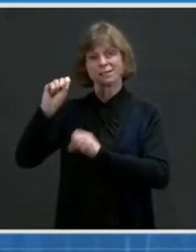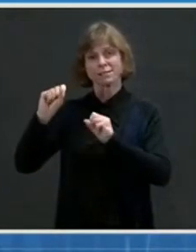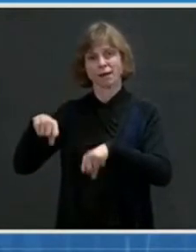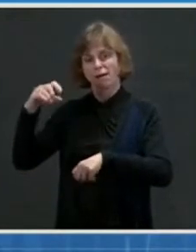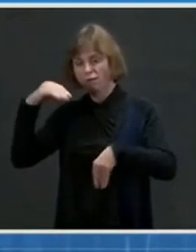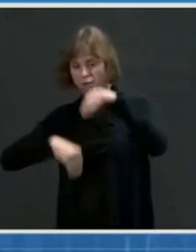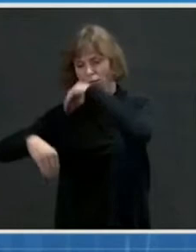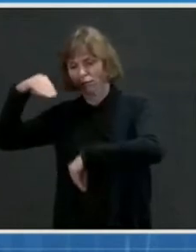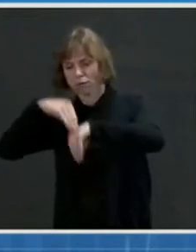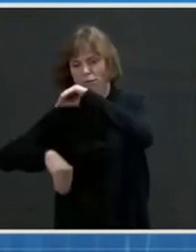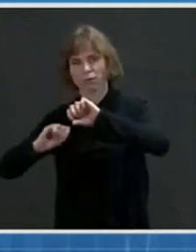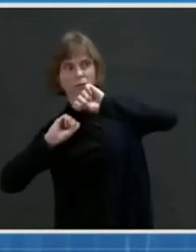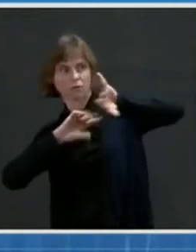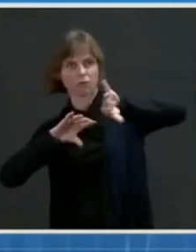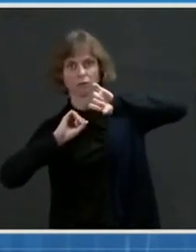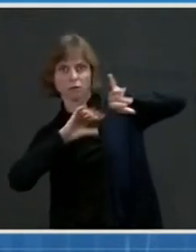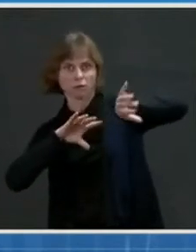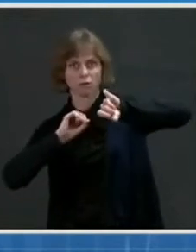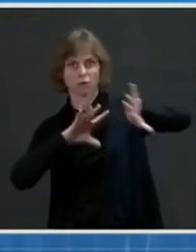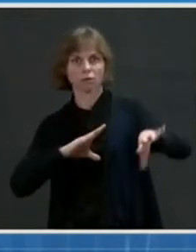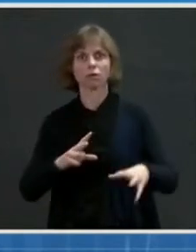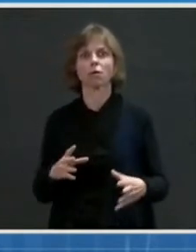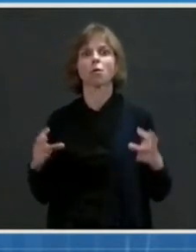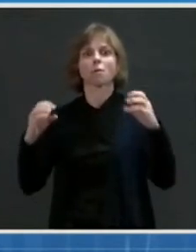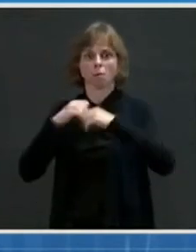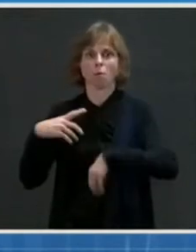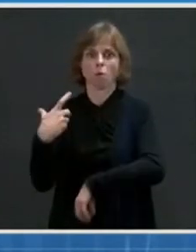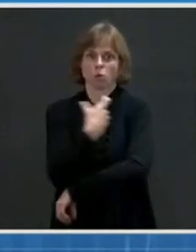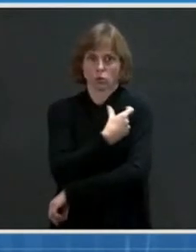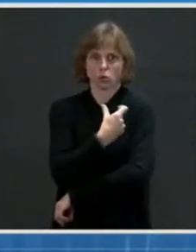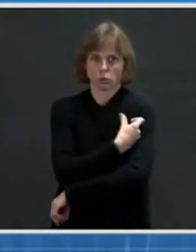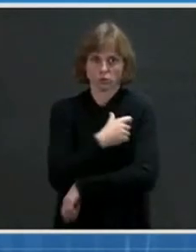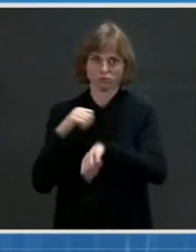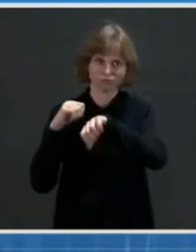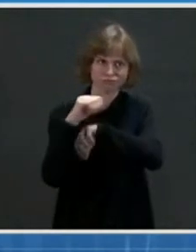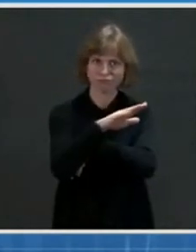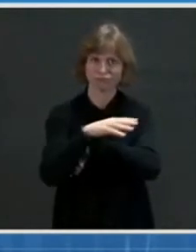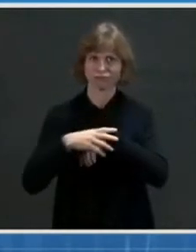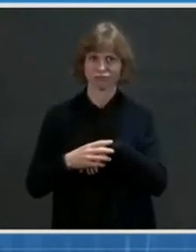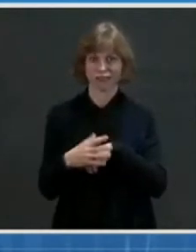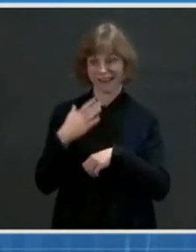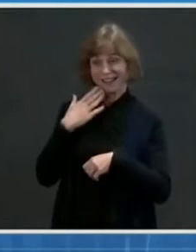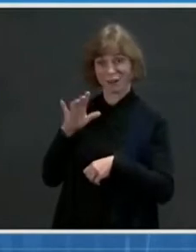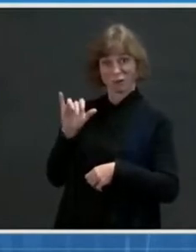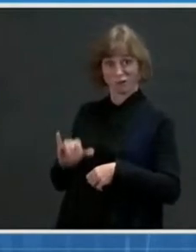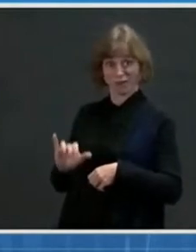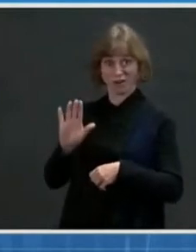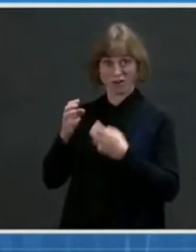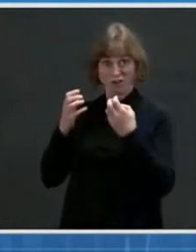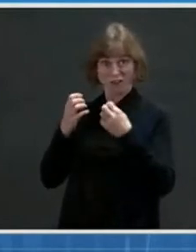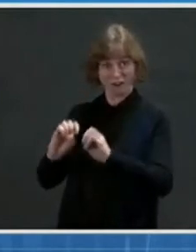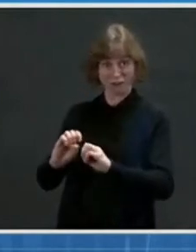THEM TO PACK HUNDREDS OF